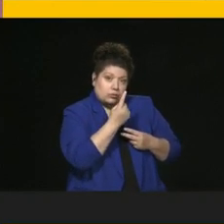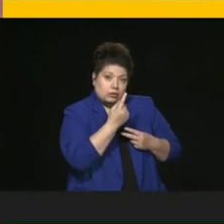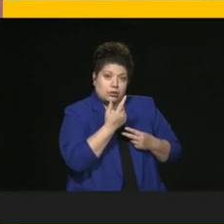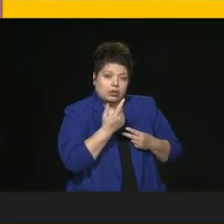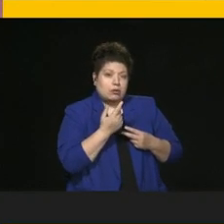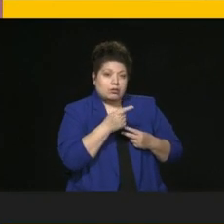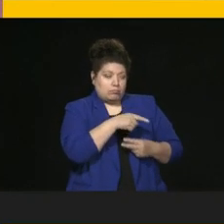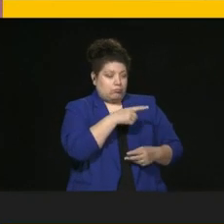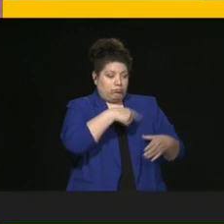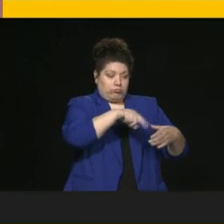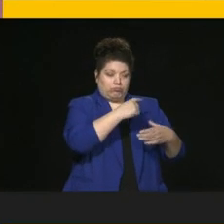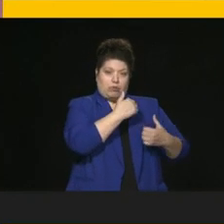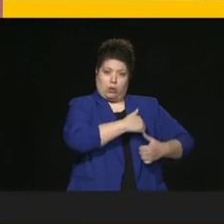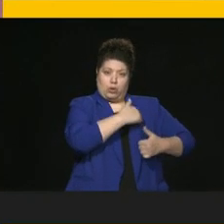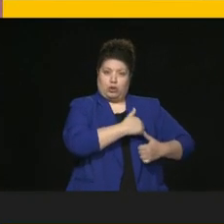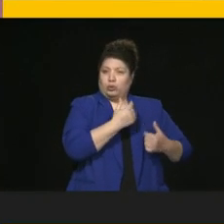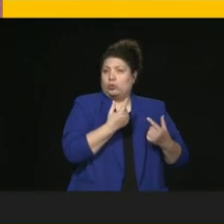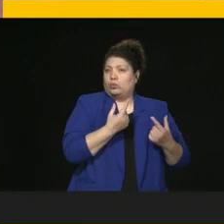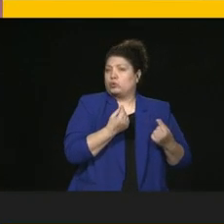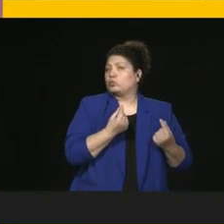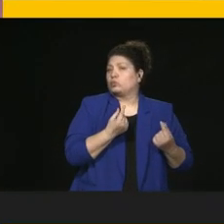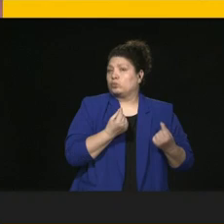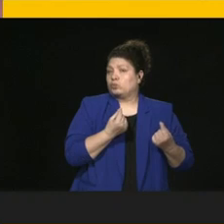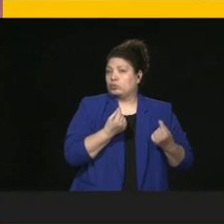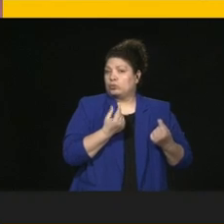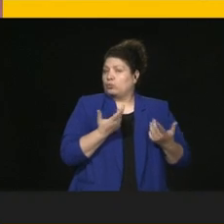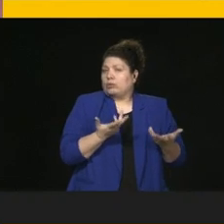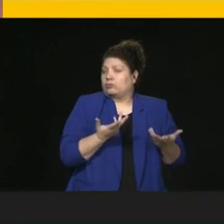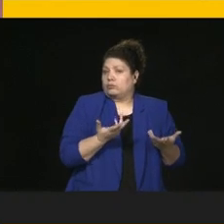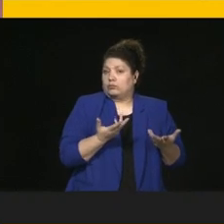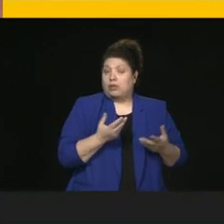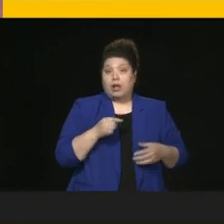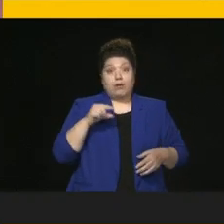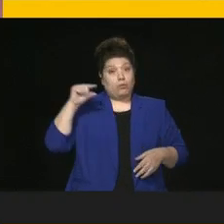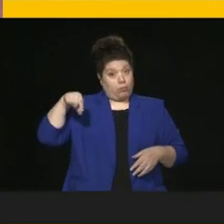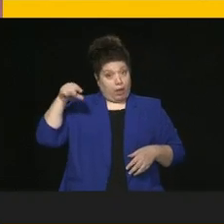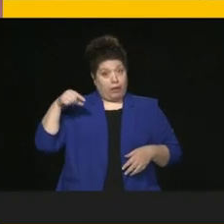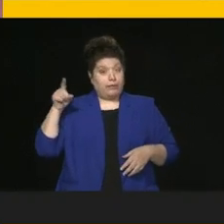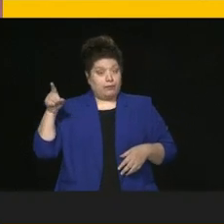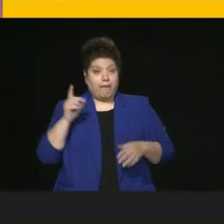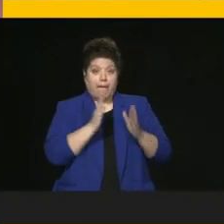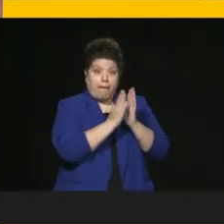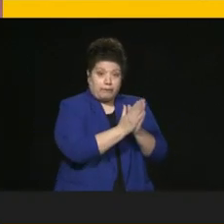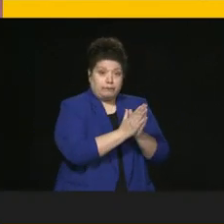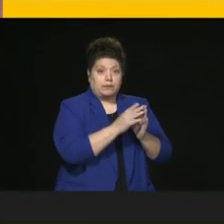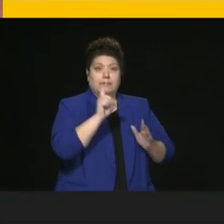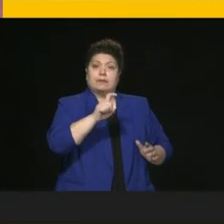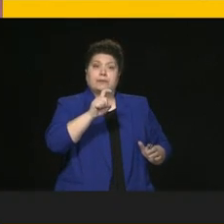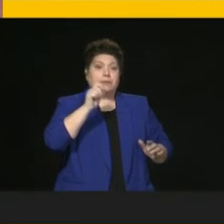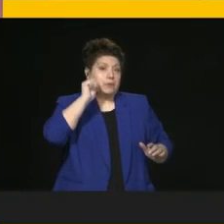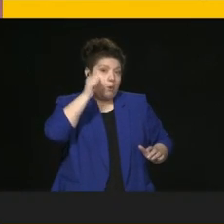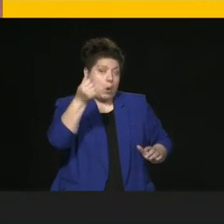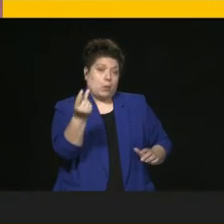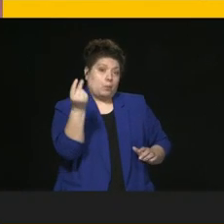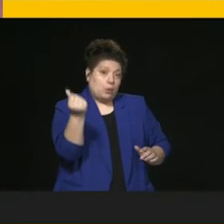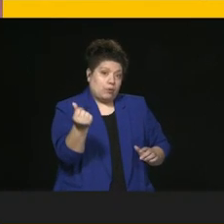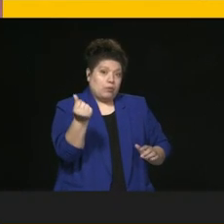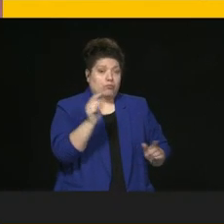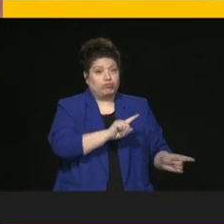FOLLOW-UP QUESTION. CANDIDLY SPEAKING, WHAT COULD THEY DO? AND IF QUÉBEC FOR EXAMPLE